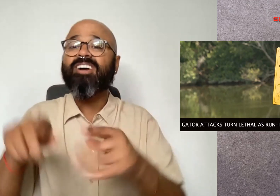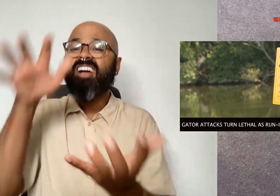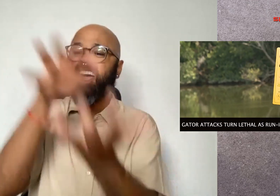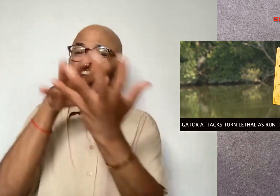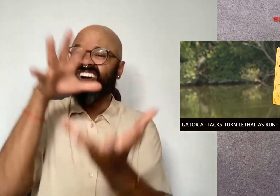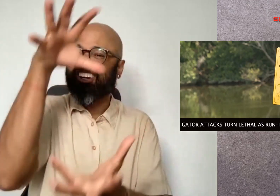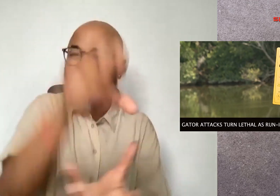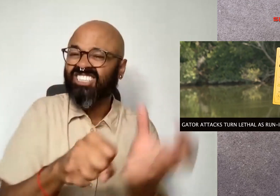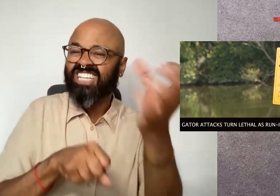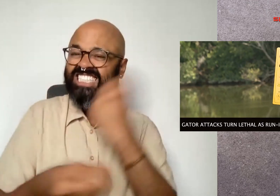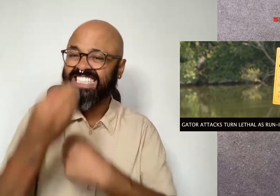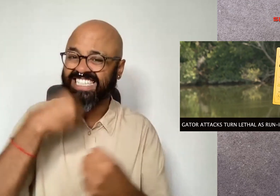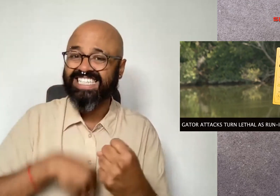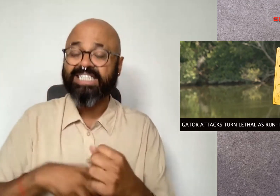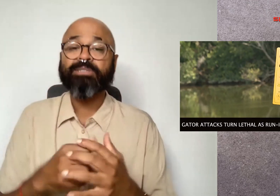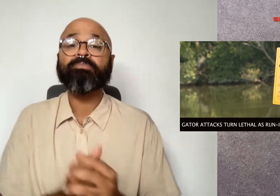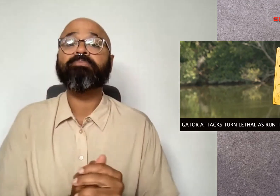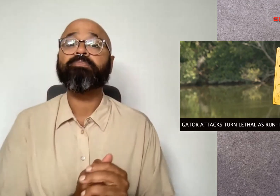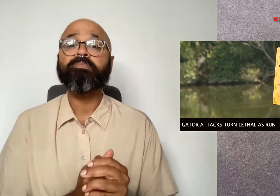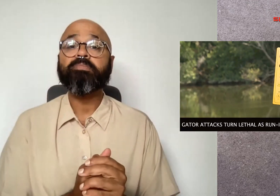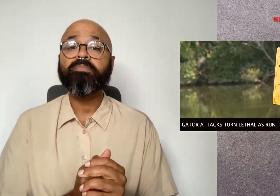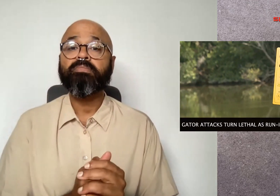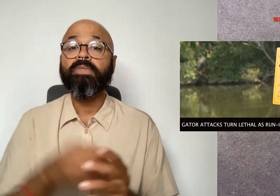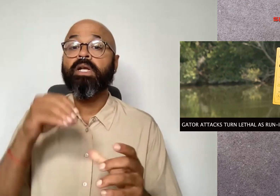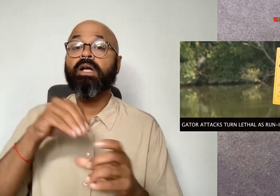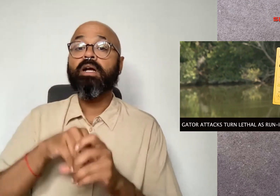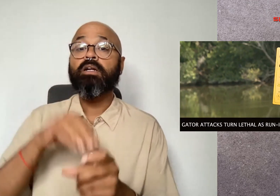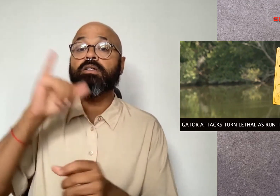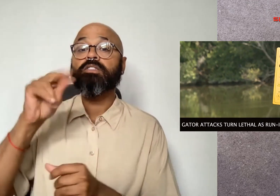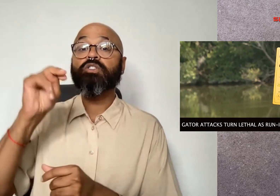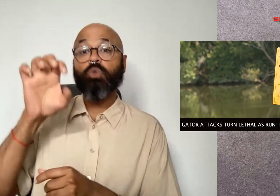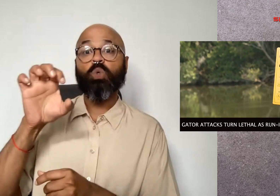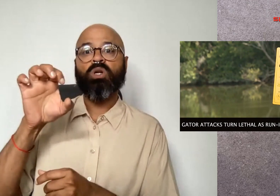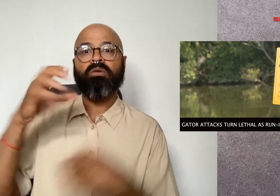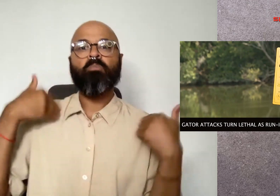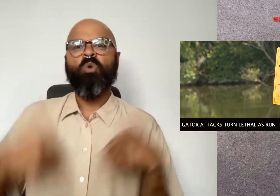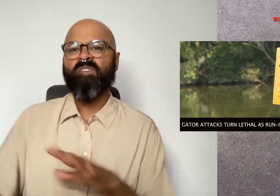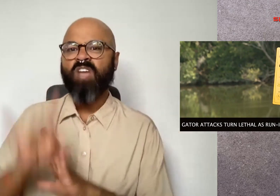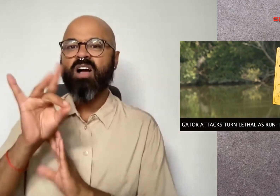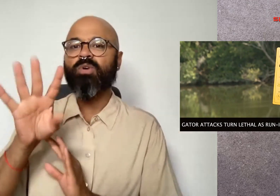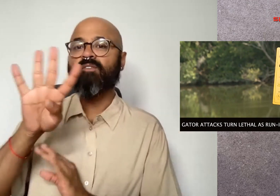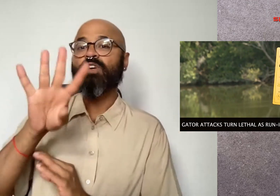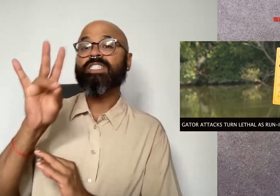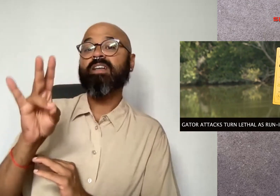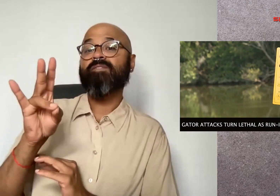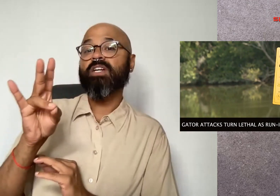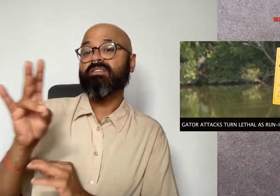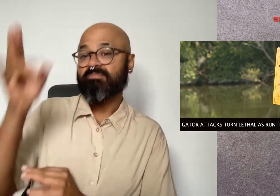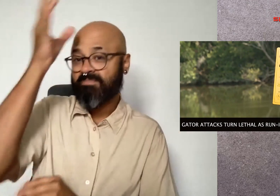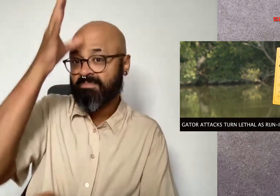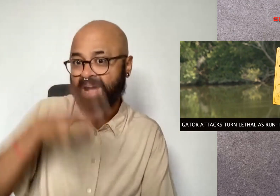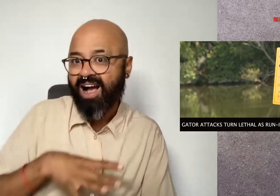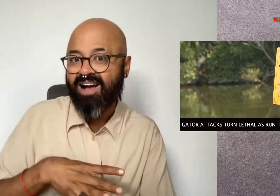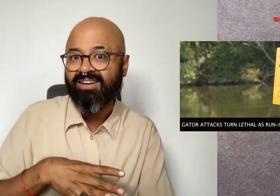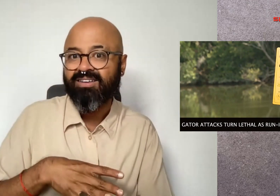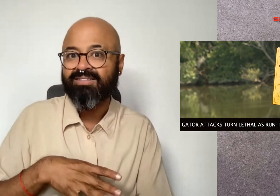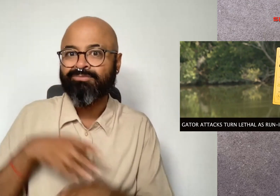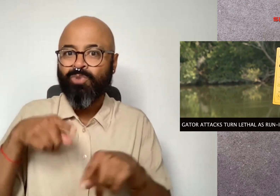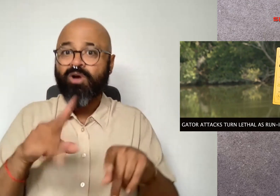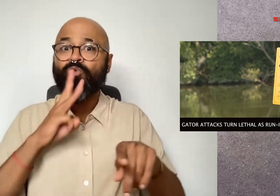while gardening and was eaten by an alligator in June the body of a 47-year-old man was